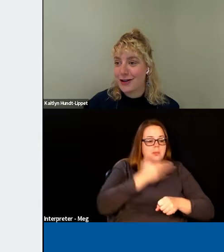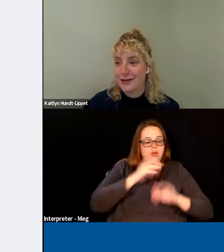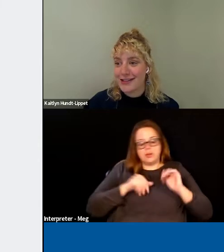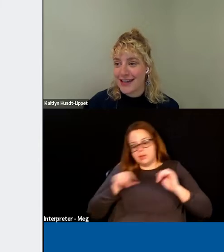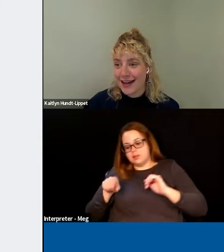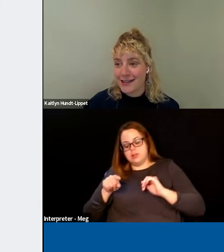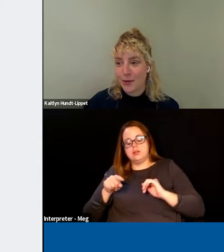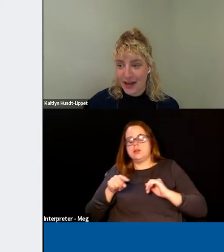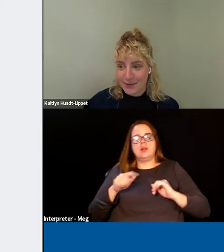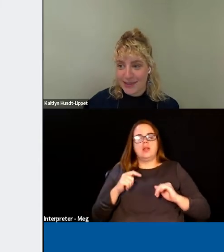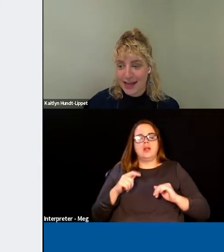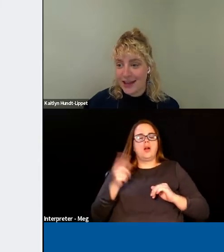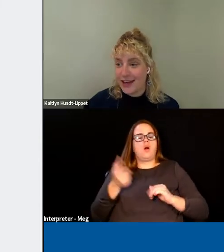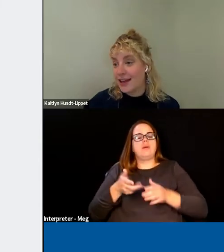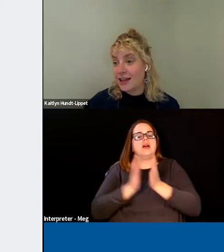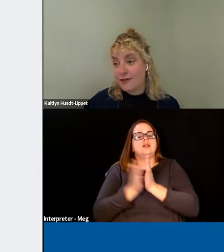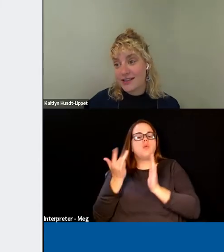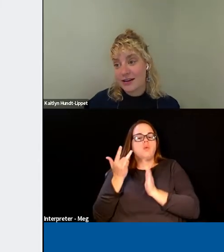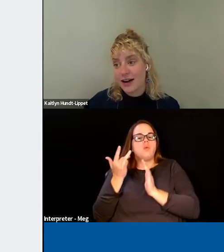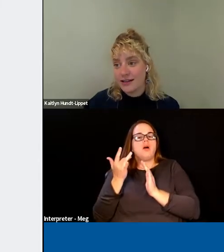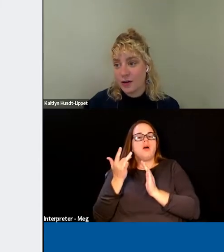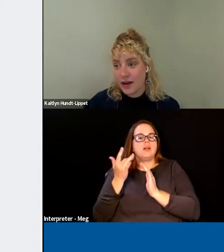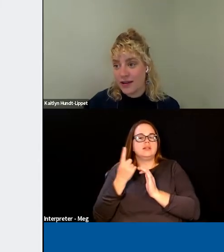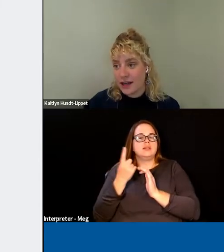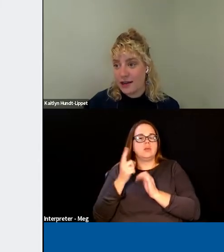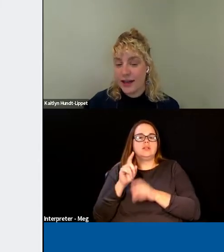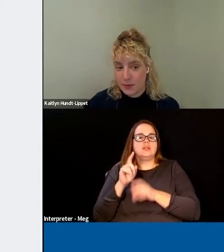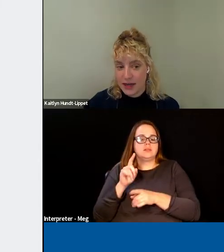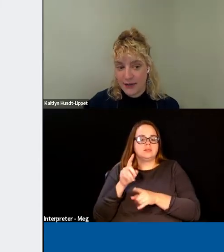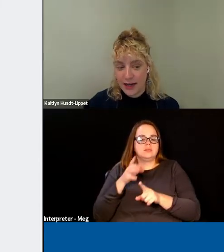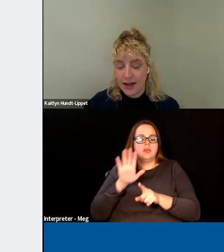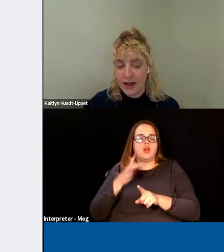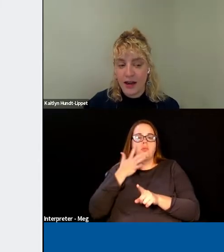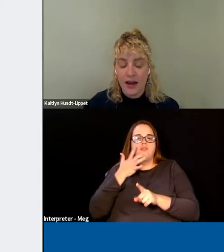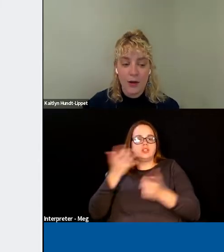You should always just ask why someone's navigating, and if that's their ideal way that they'd like to be navigating.